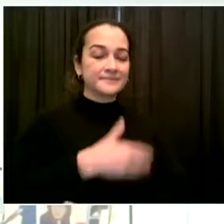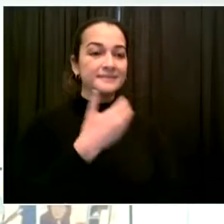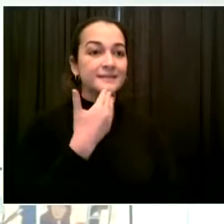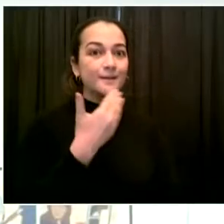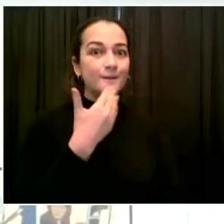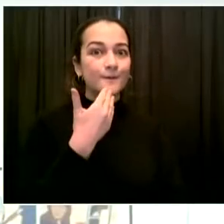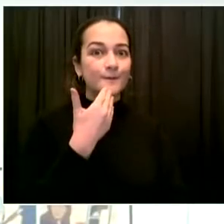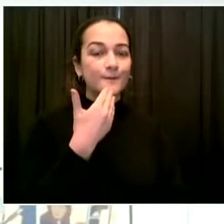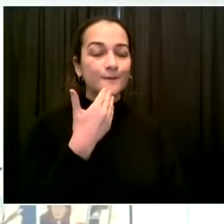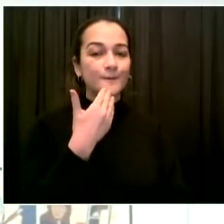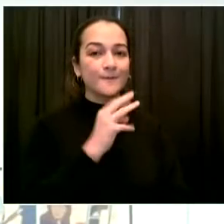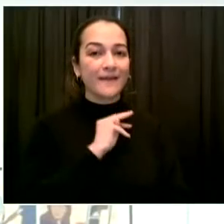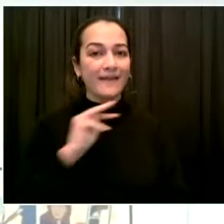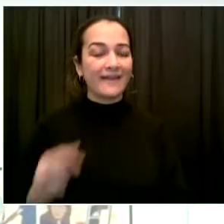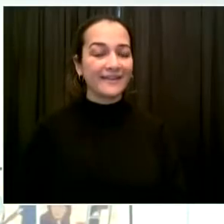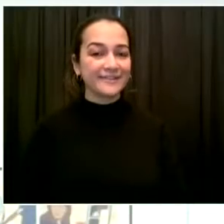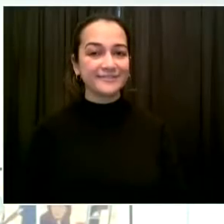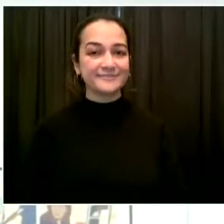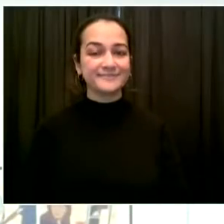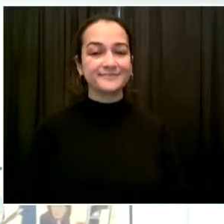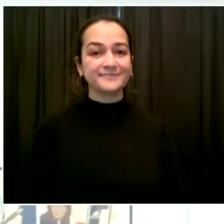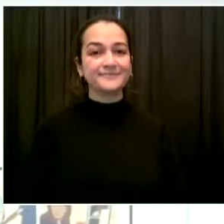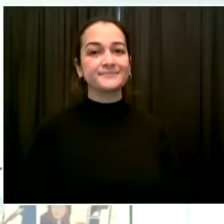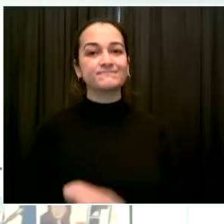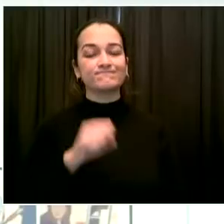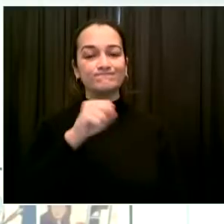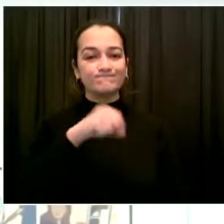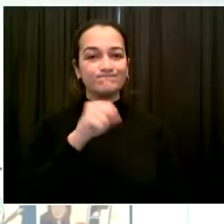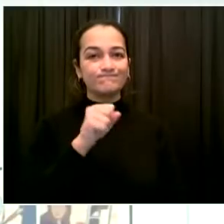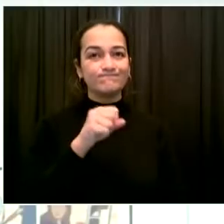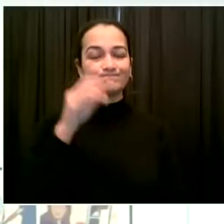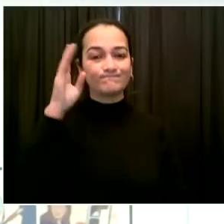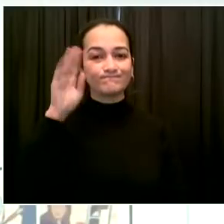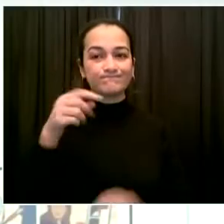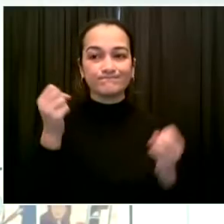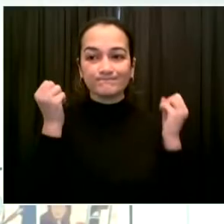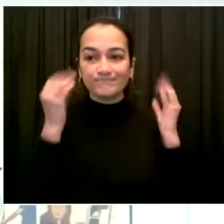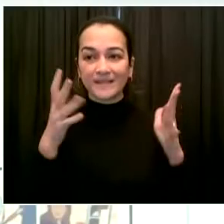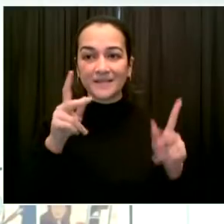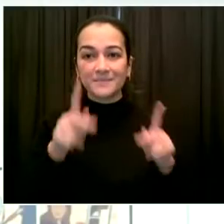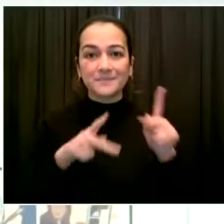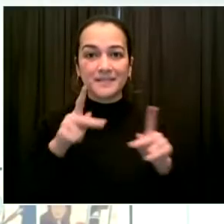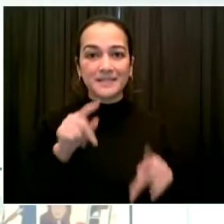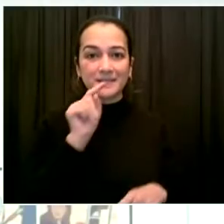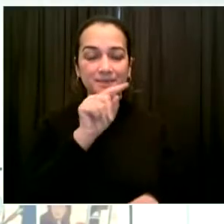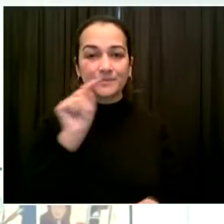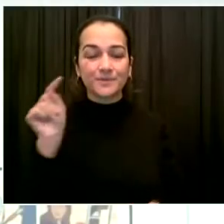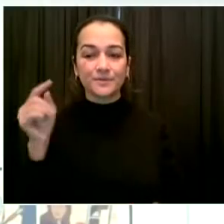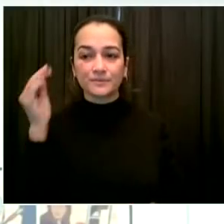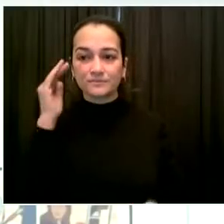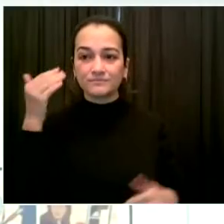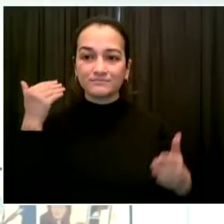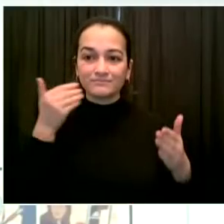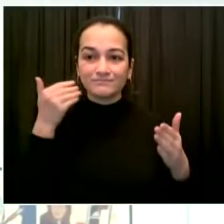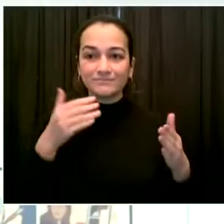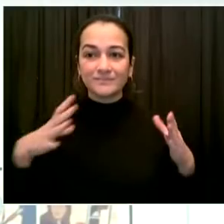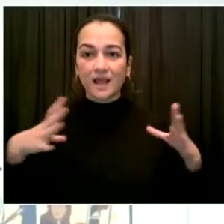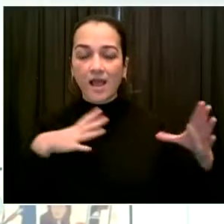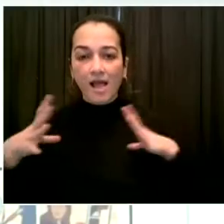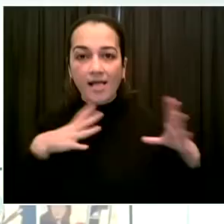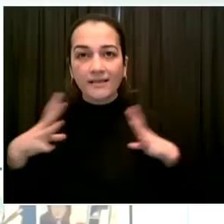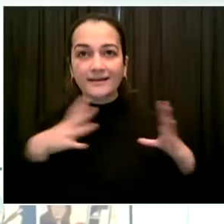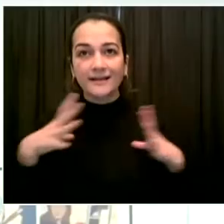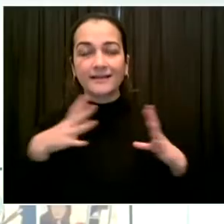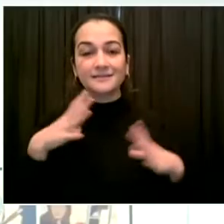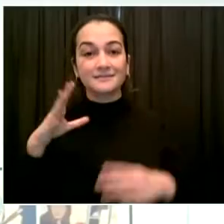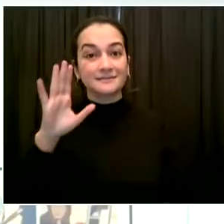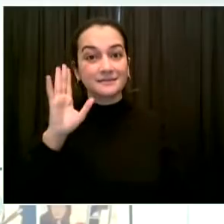SEASON.